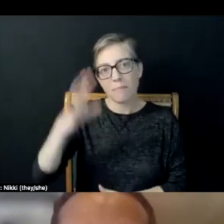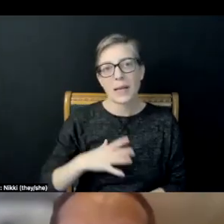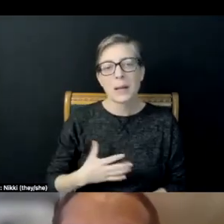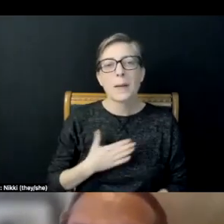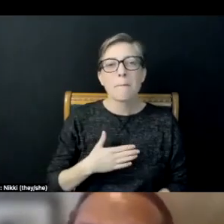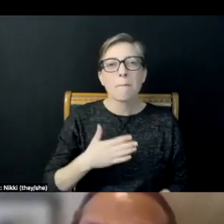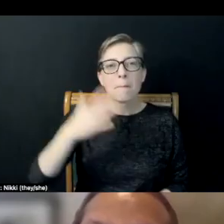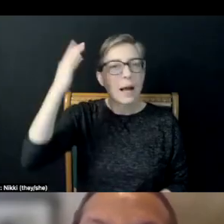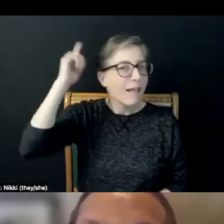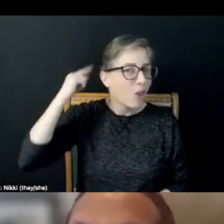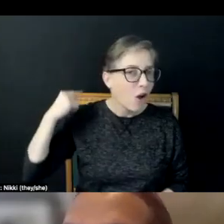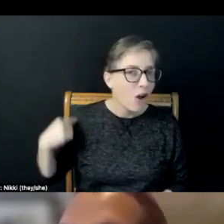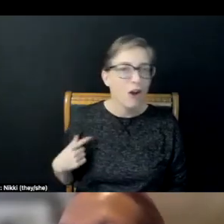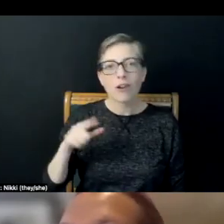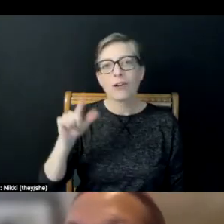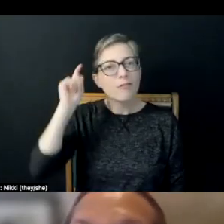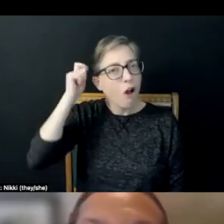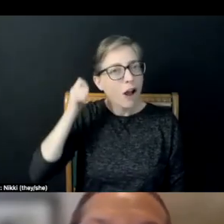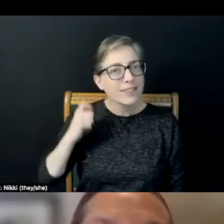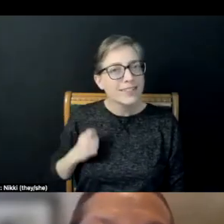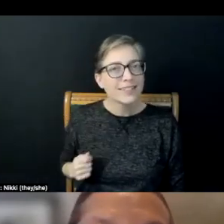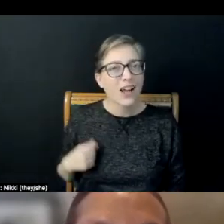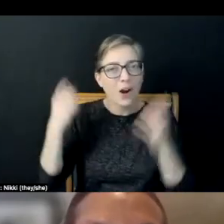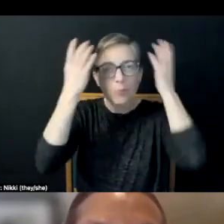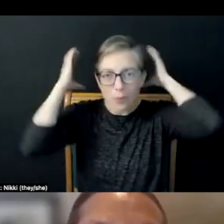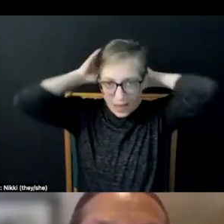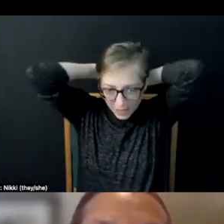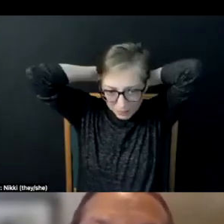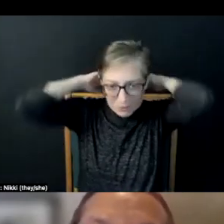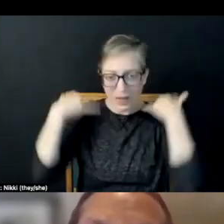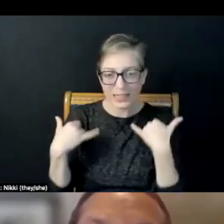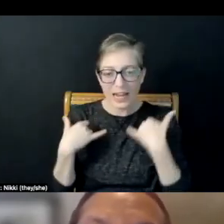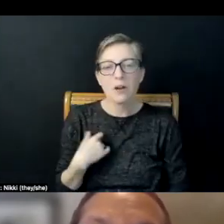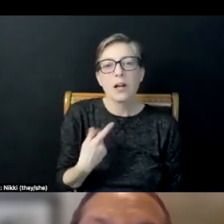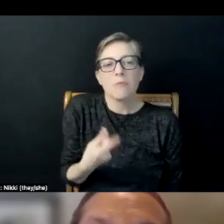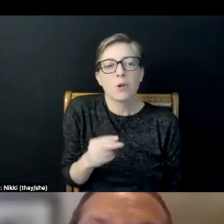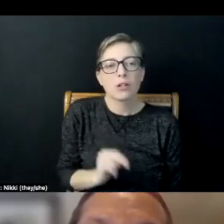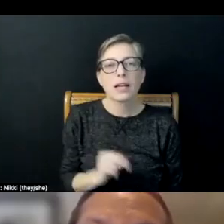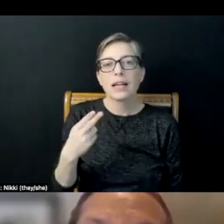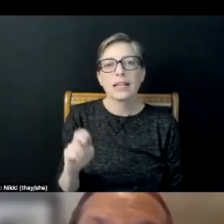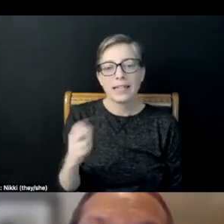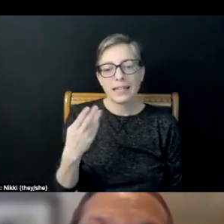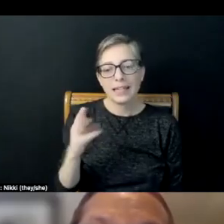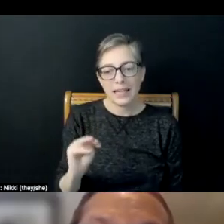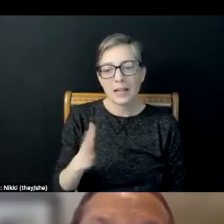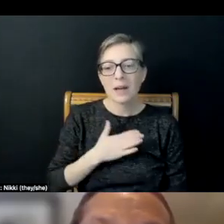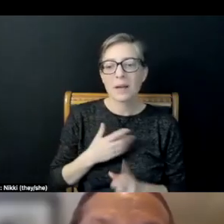My pronouns are he, his and I am talking to you from unyielded Lenape territory in MontClair New Jersey,